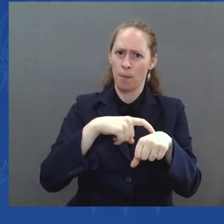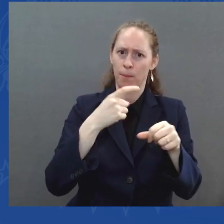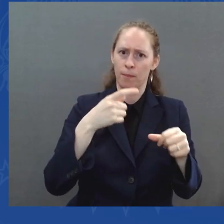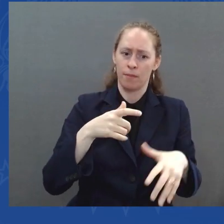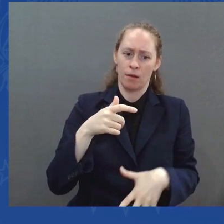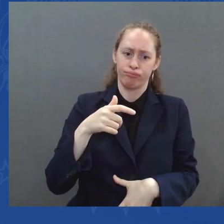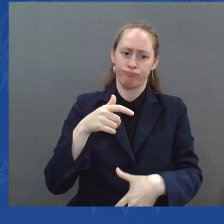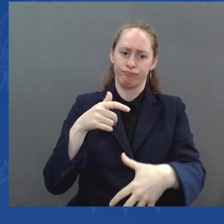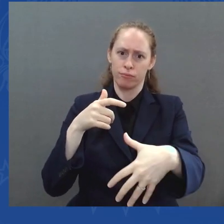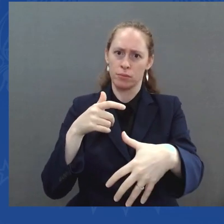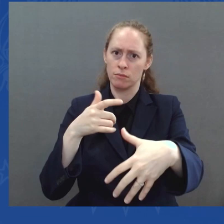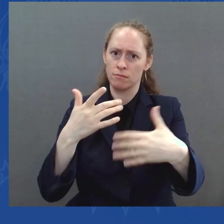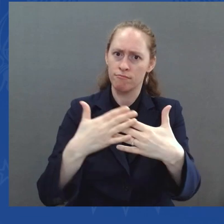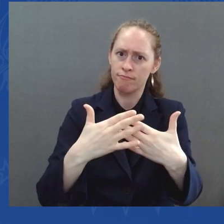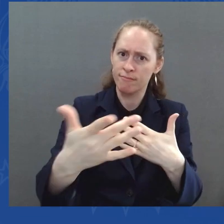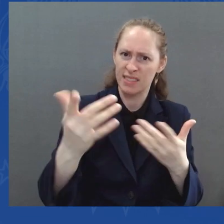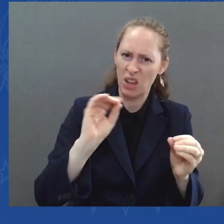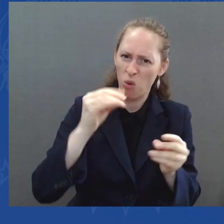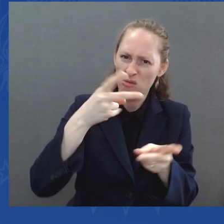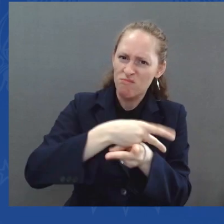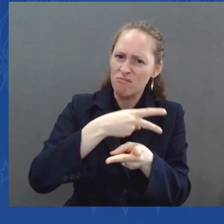who die as a result of pregnancy.